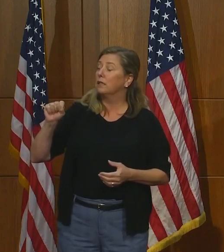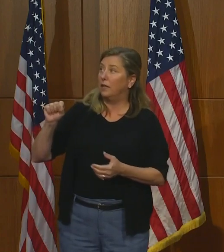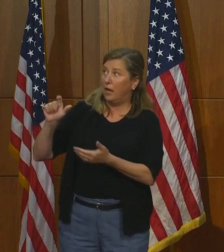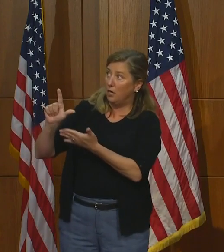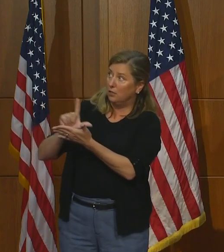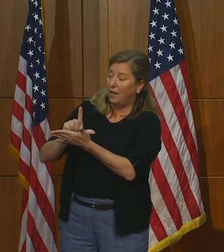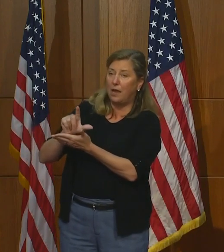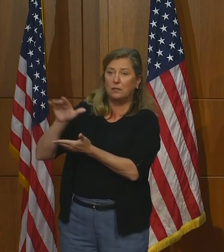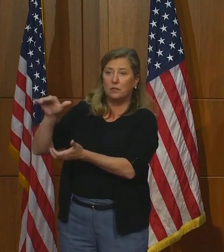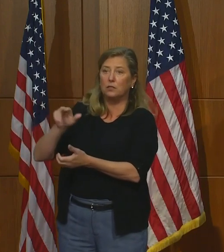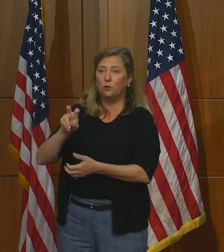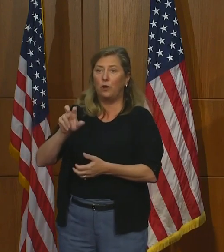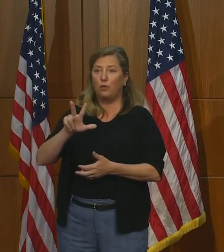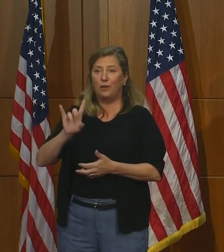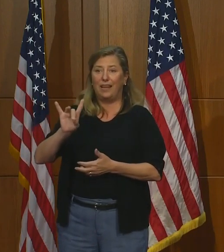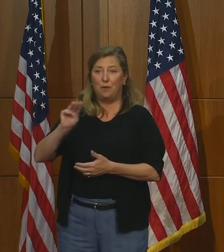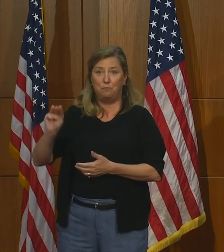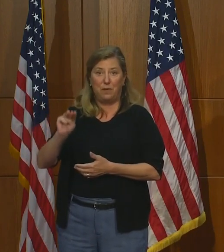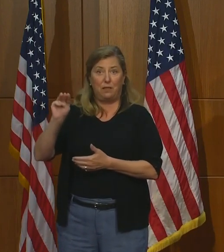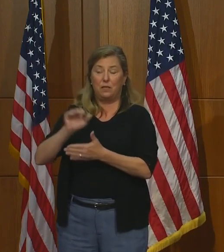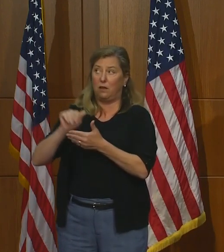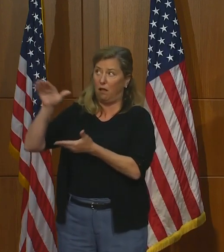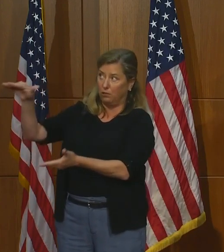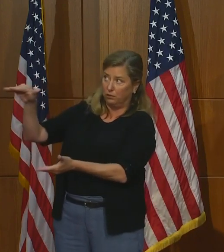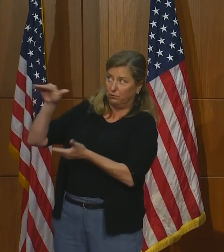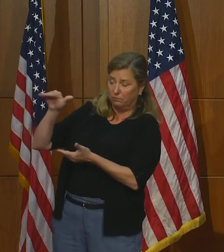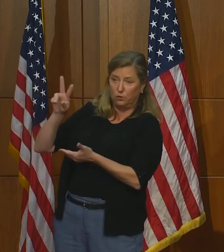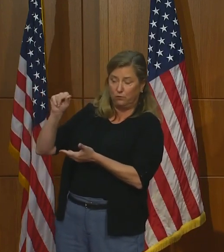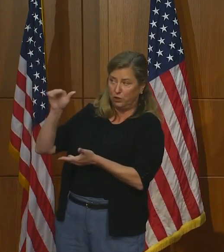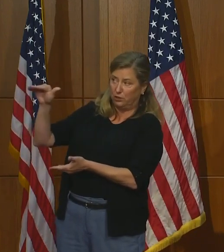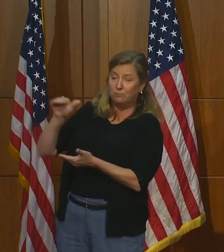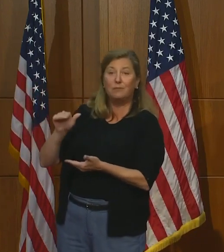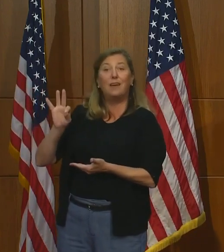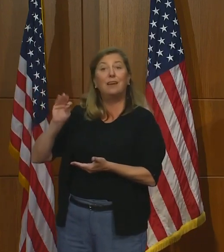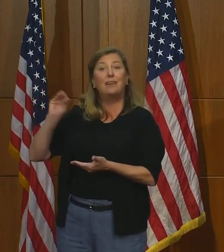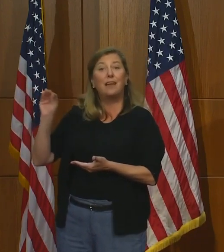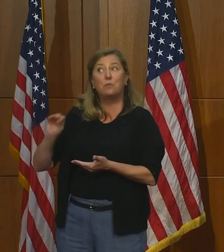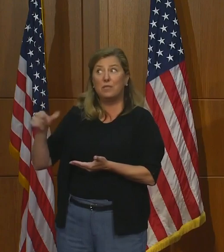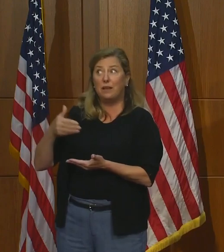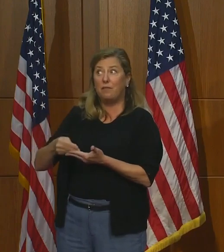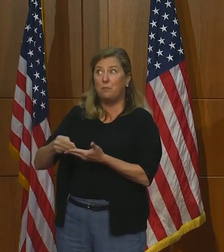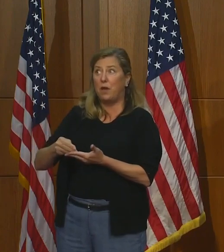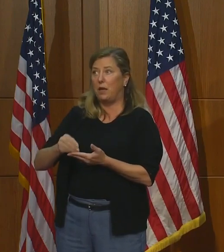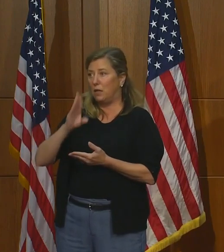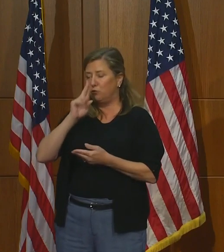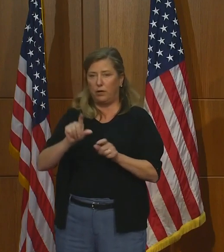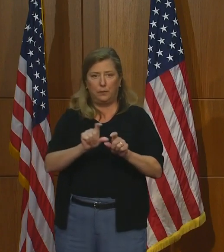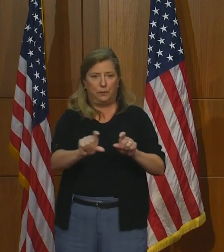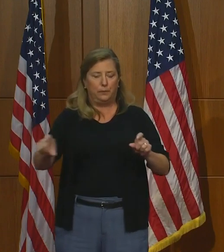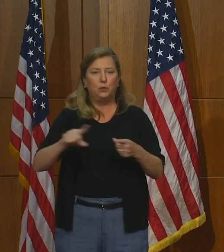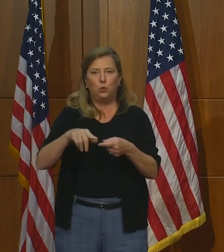THE CARES ACT. ARE THE CARERS ACT WAS DISTRIBUTED THERE WAS TWO AND THIRTY EIGHT MILLION